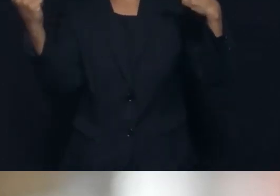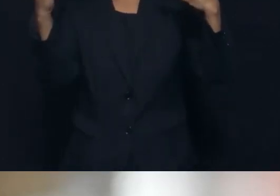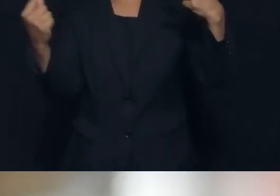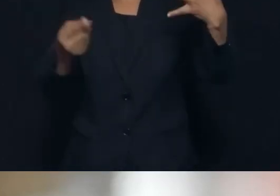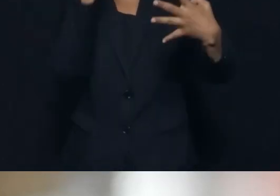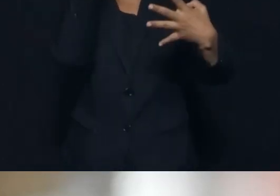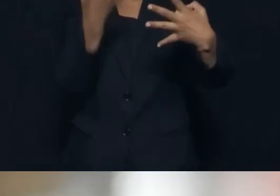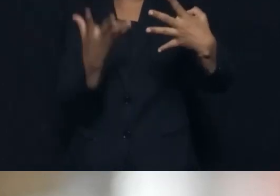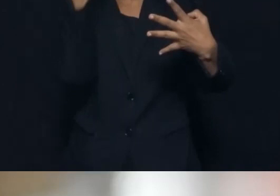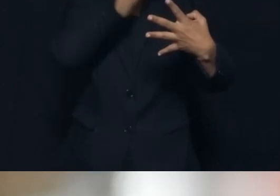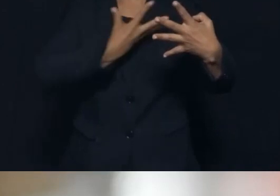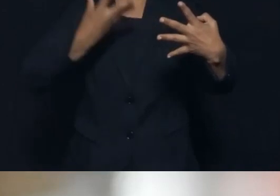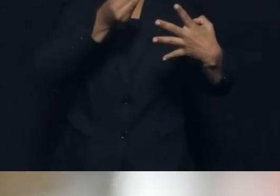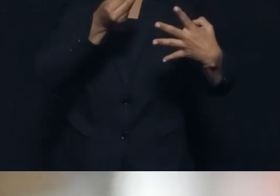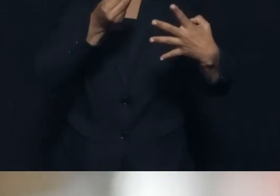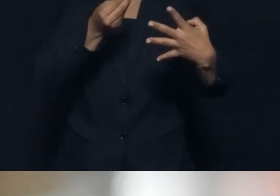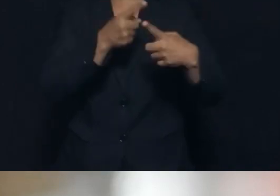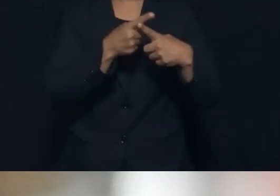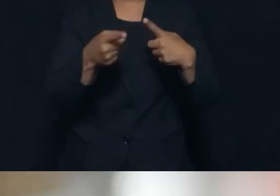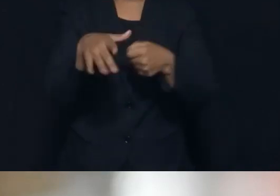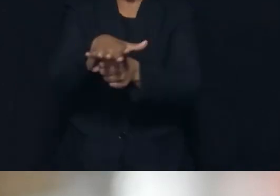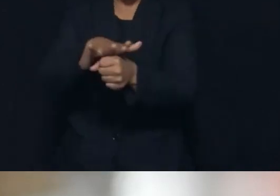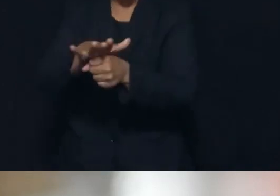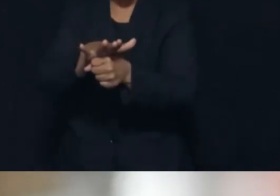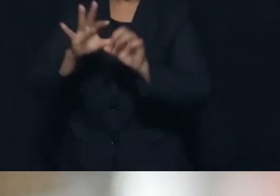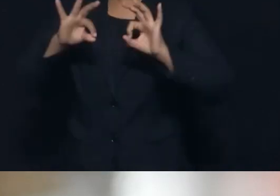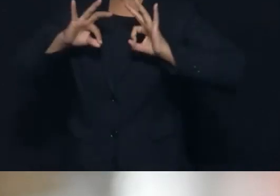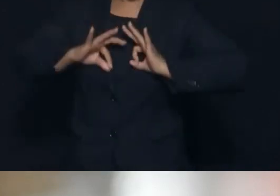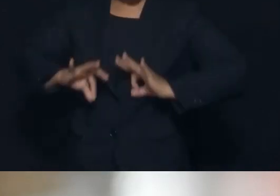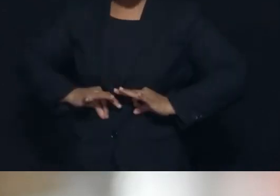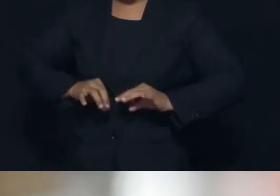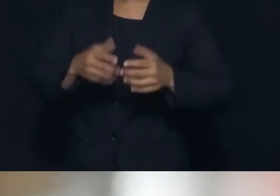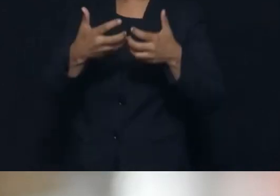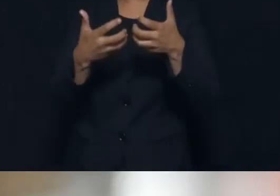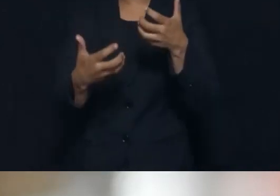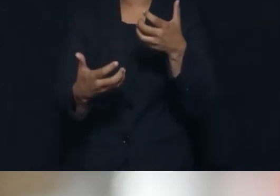basis, affecting all areas of the everyday life such as social, economical and I mean,